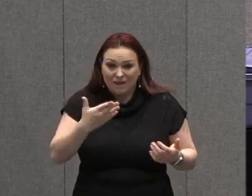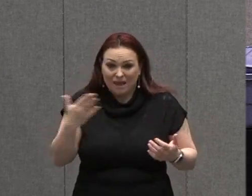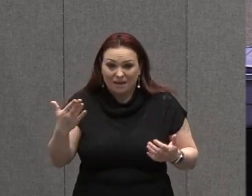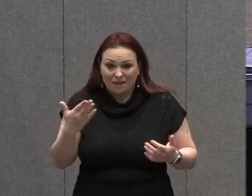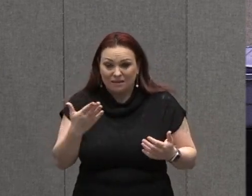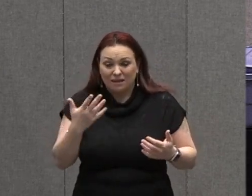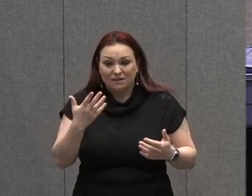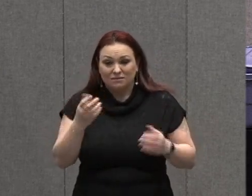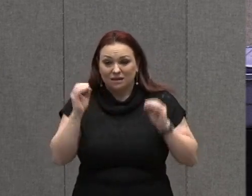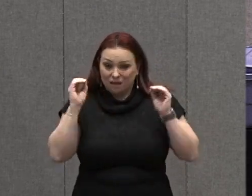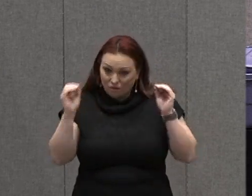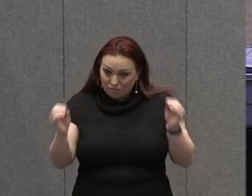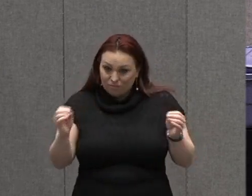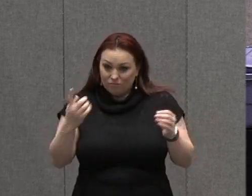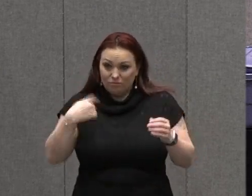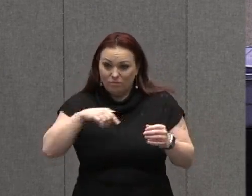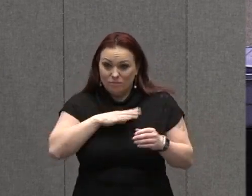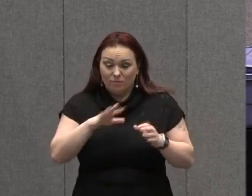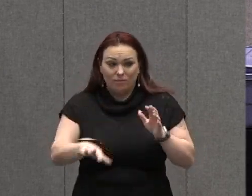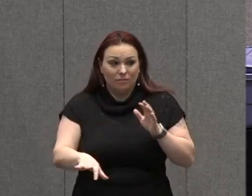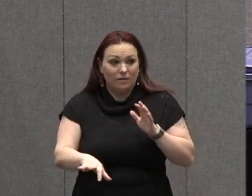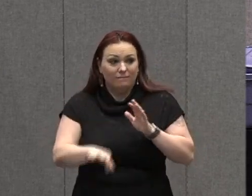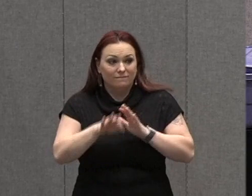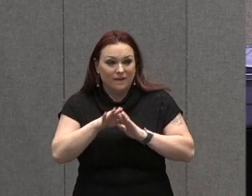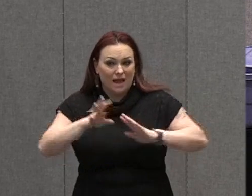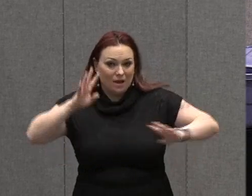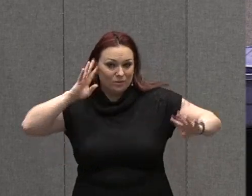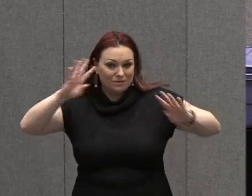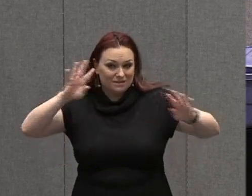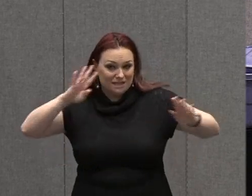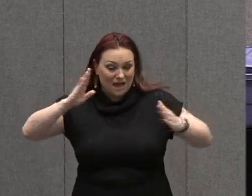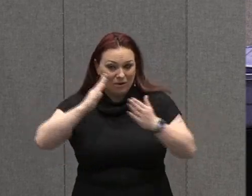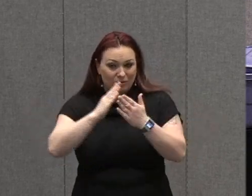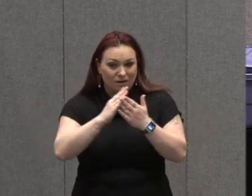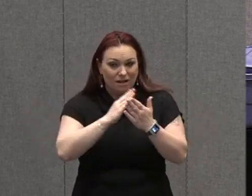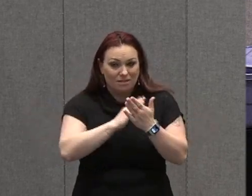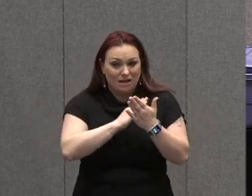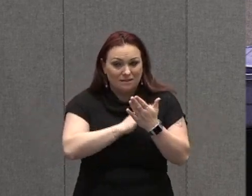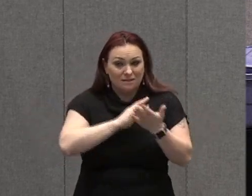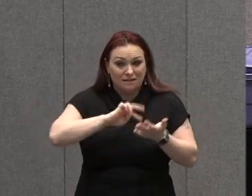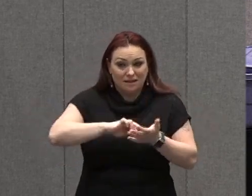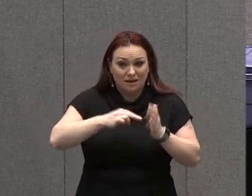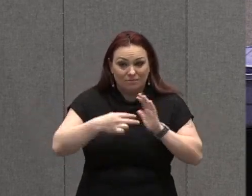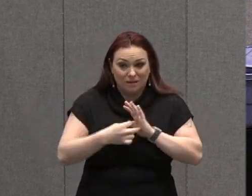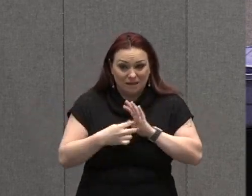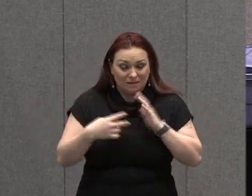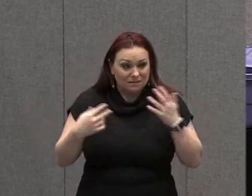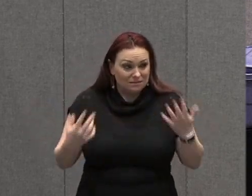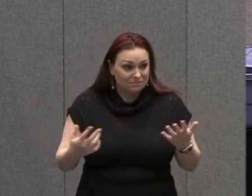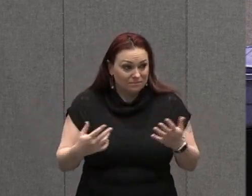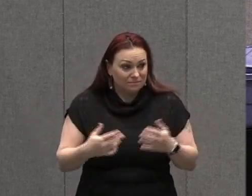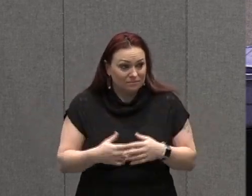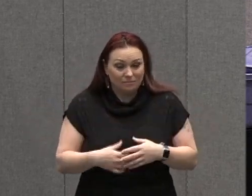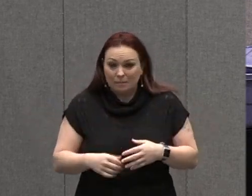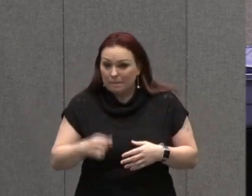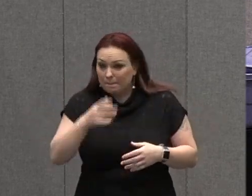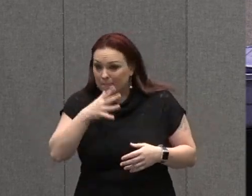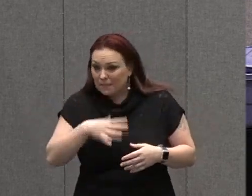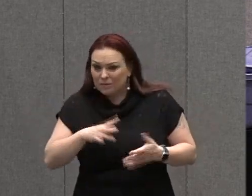so we are doing a found sound lesson. And that means-- Señorita! - Yes? What is found sound?